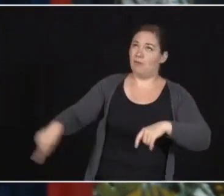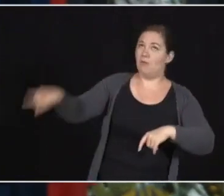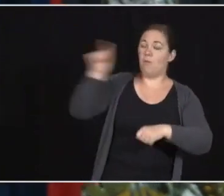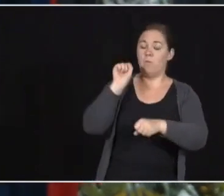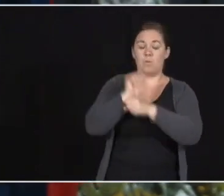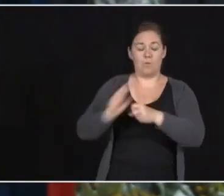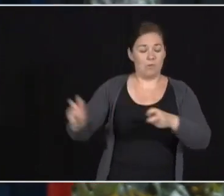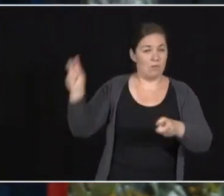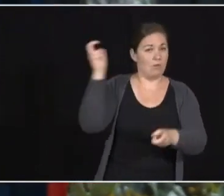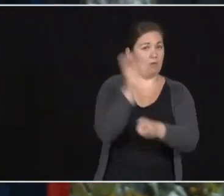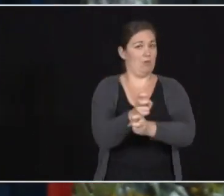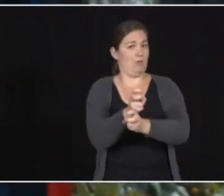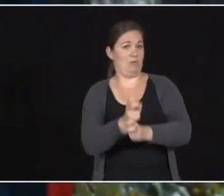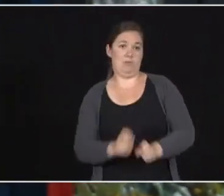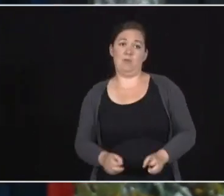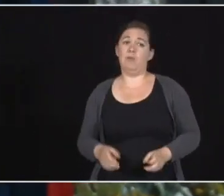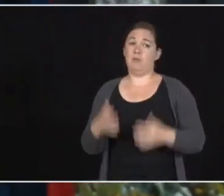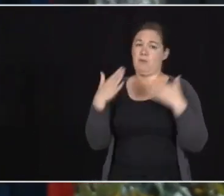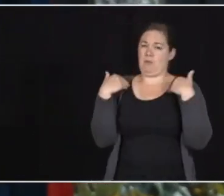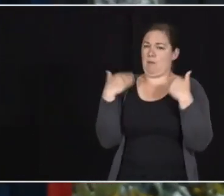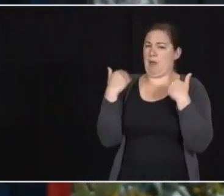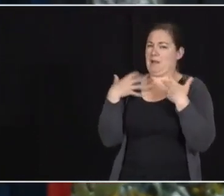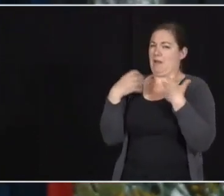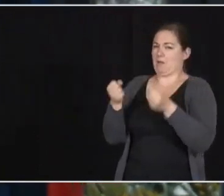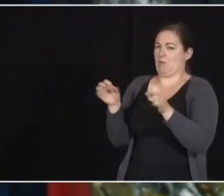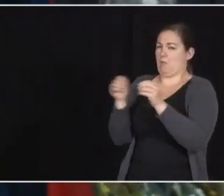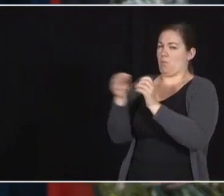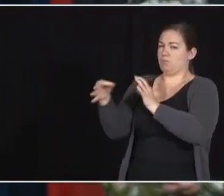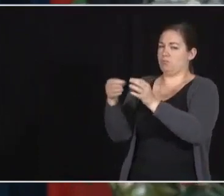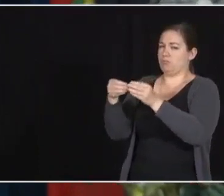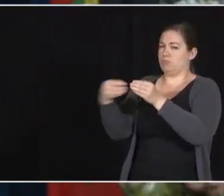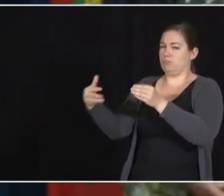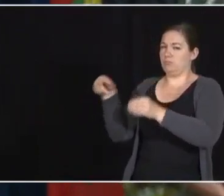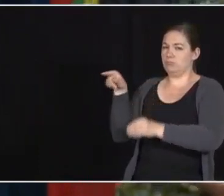And you talk about the details, I am going to let the Minister of Health come up here. She will explain it. Thank you.